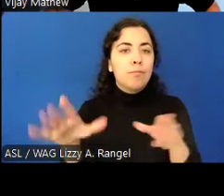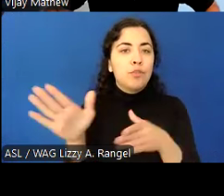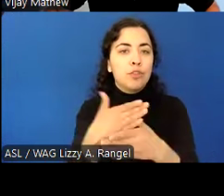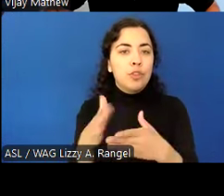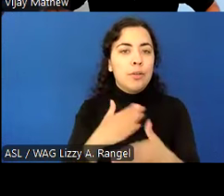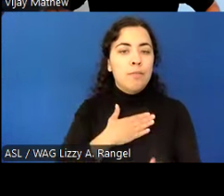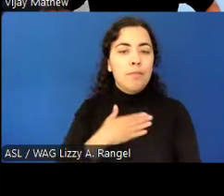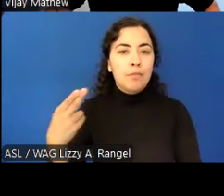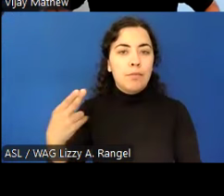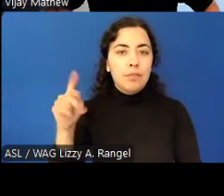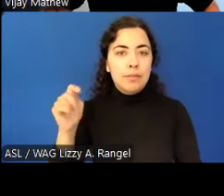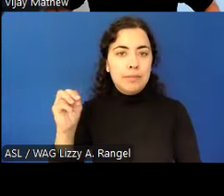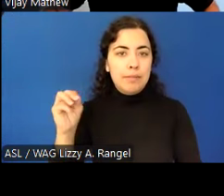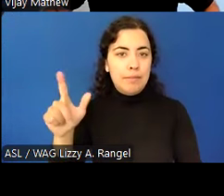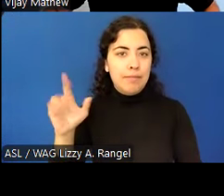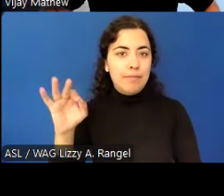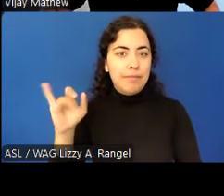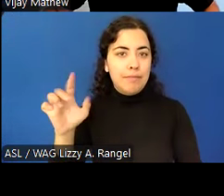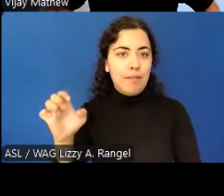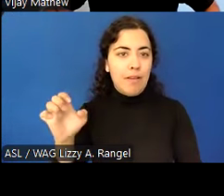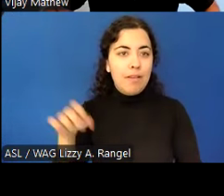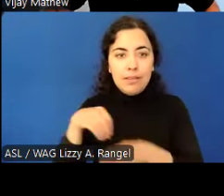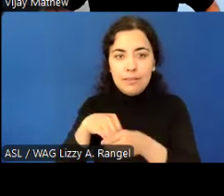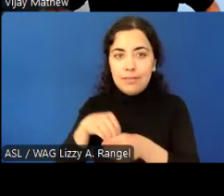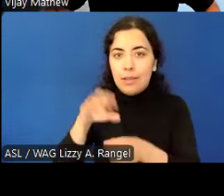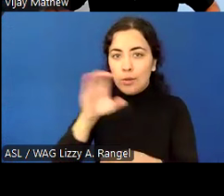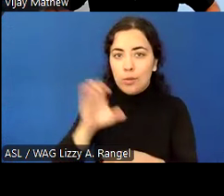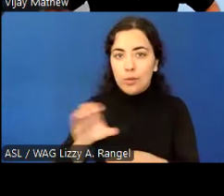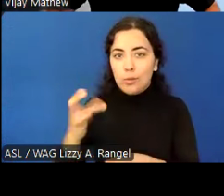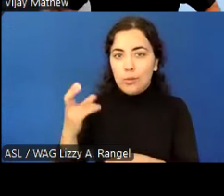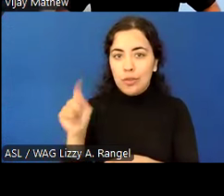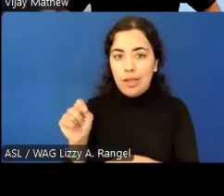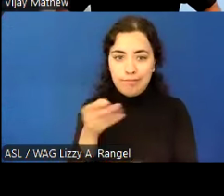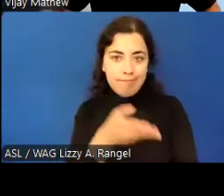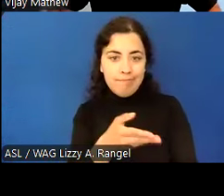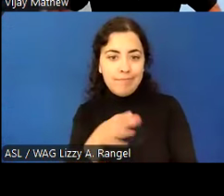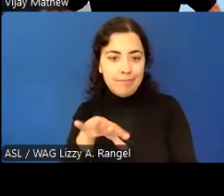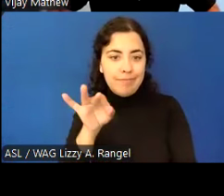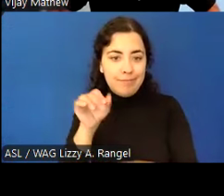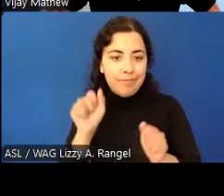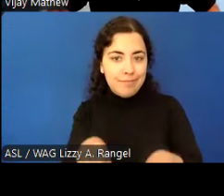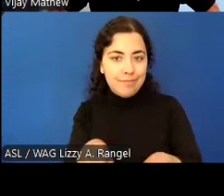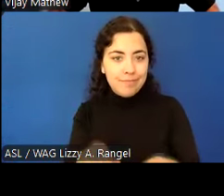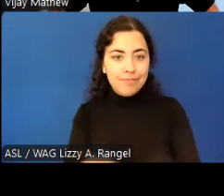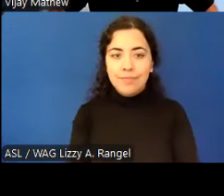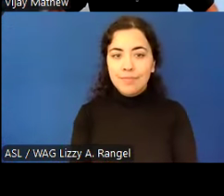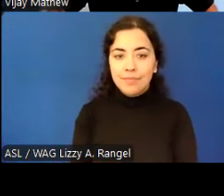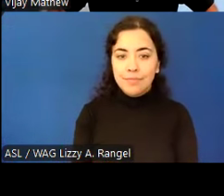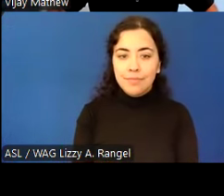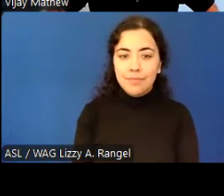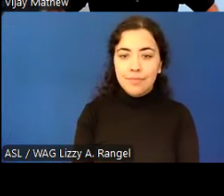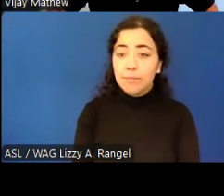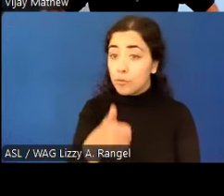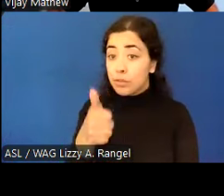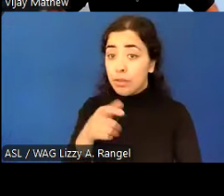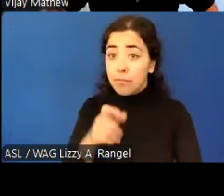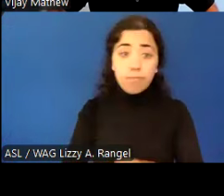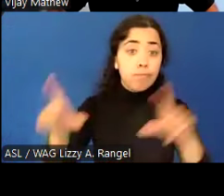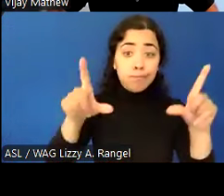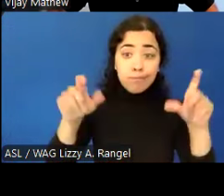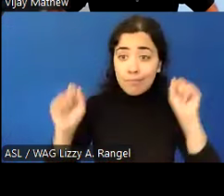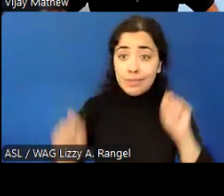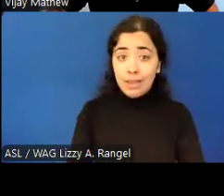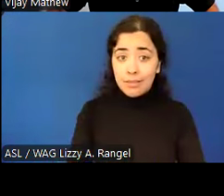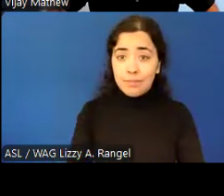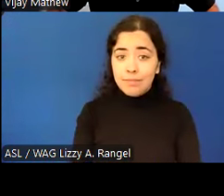you in the Zoom chat. There you go. So you can pull this up yourself. I would